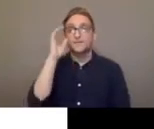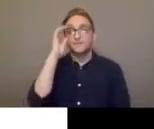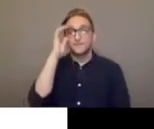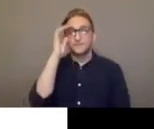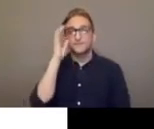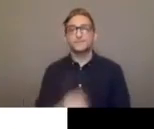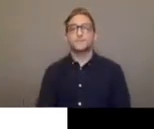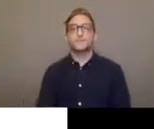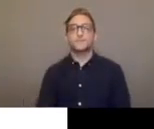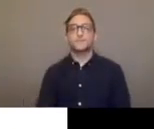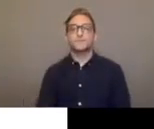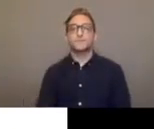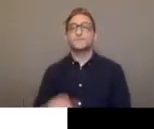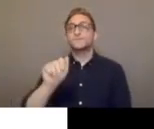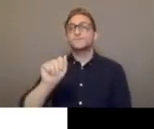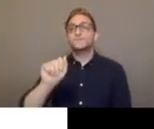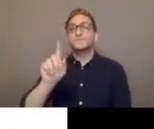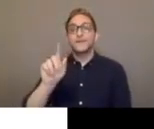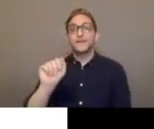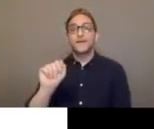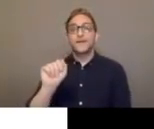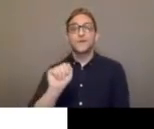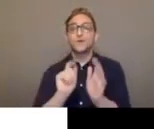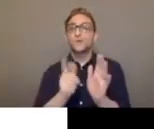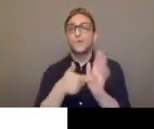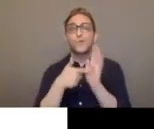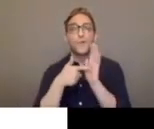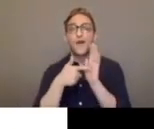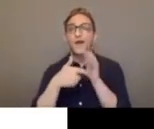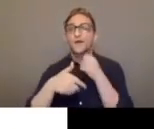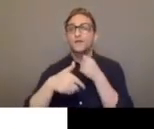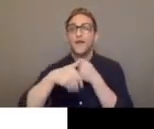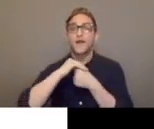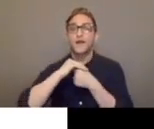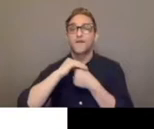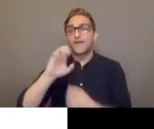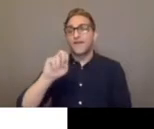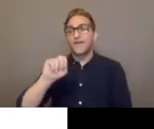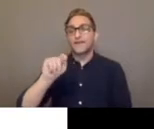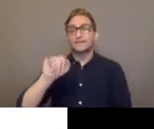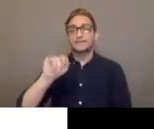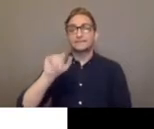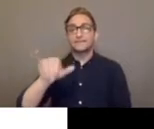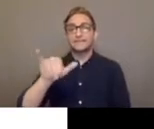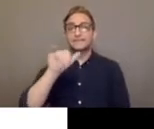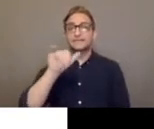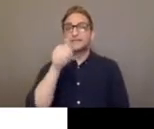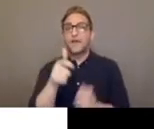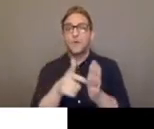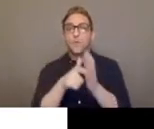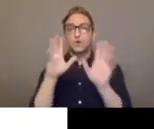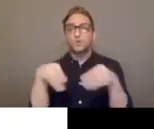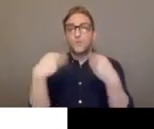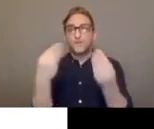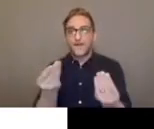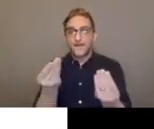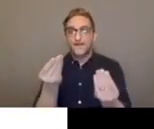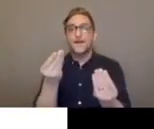The ADA does not require a covered entity to provide an auxiliary aid or service or